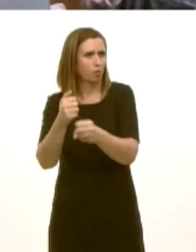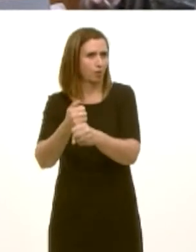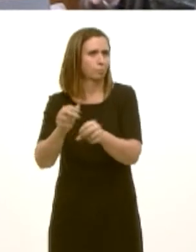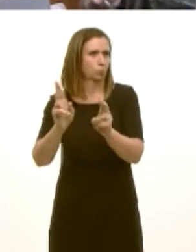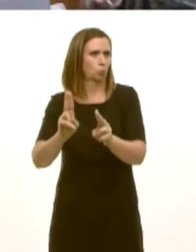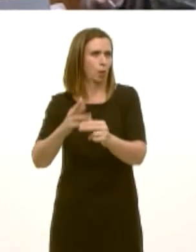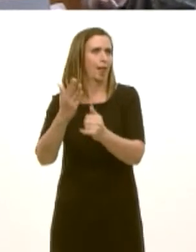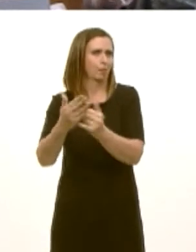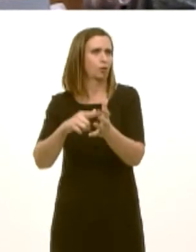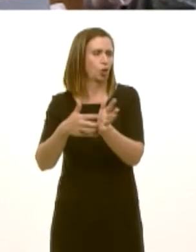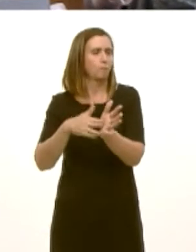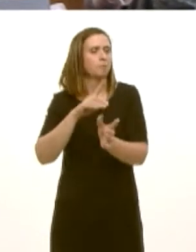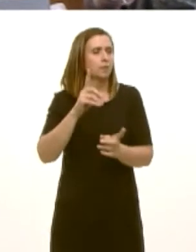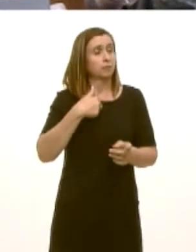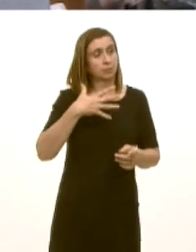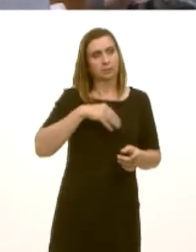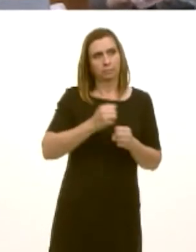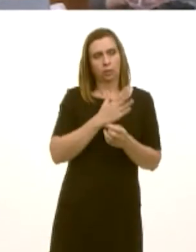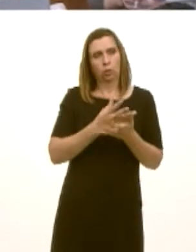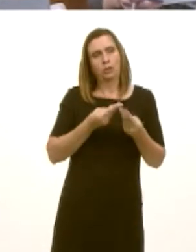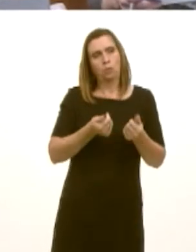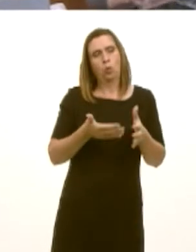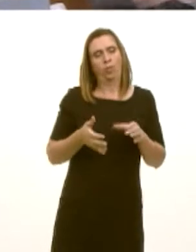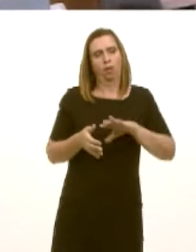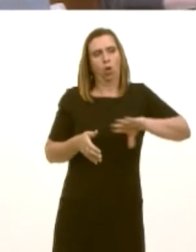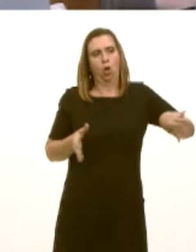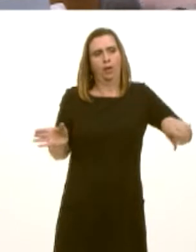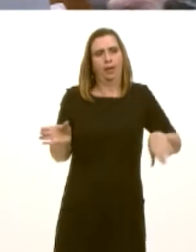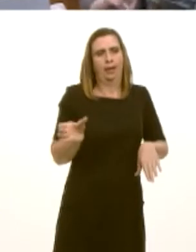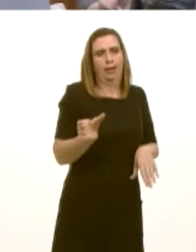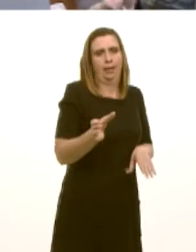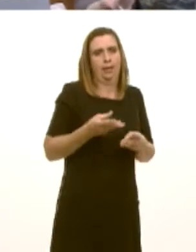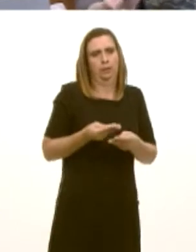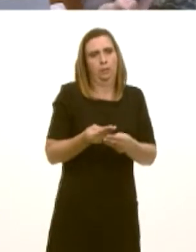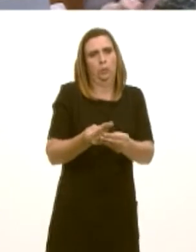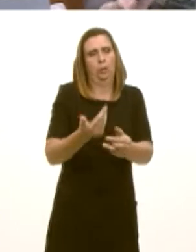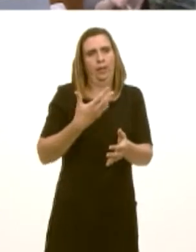essential that there is as little delay as possible in procuring a new service.